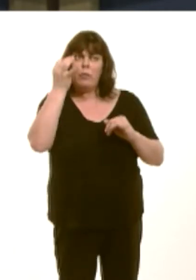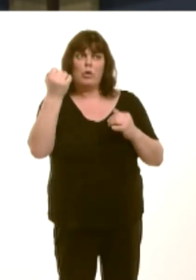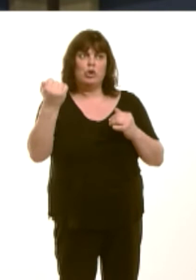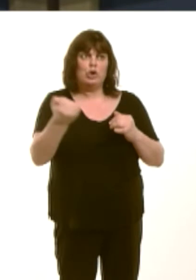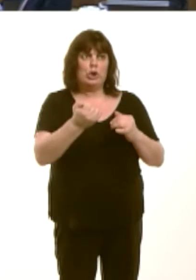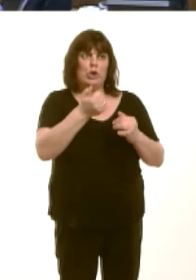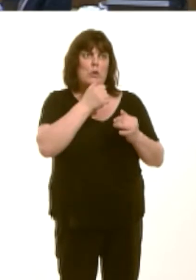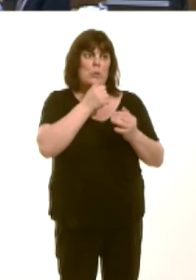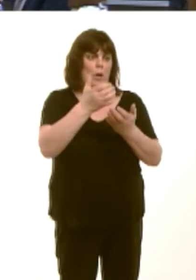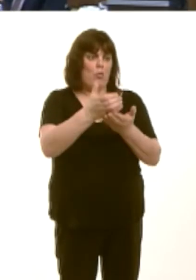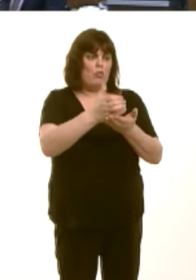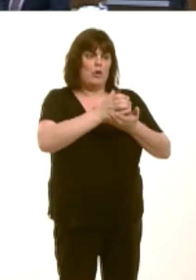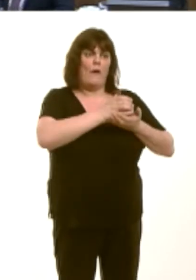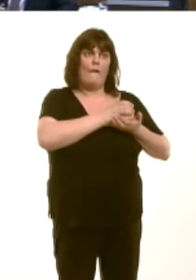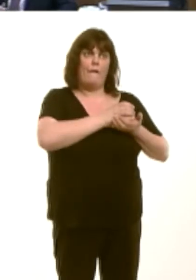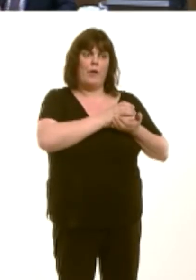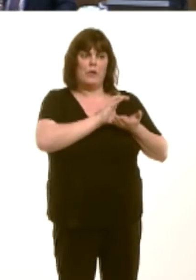ensuring that basic services arenít cut?